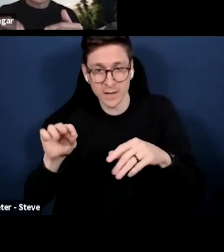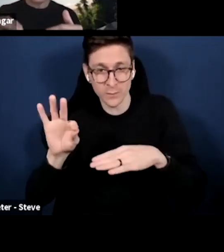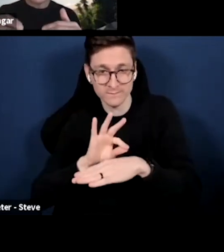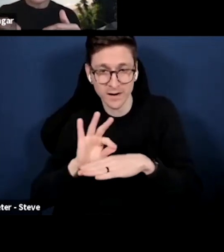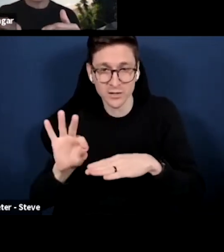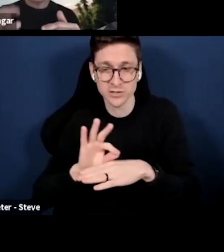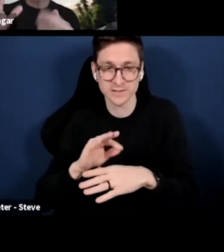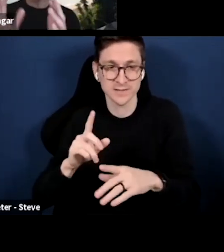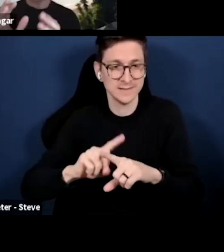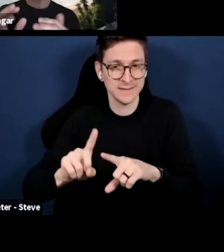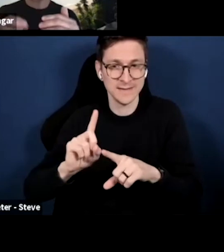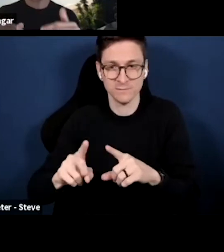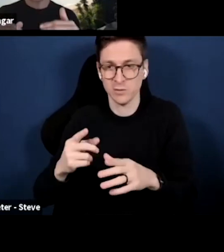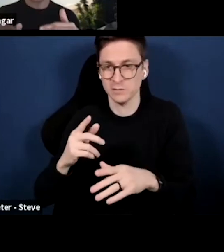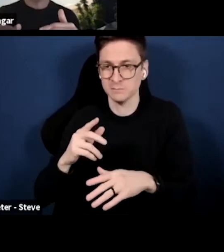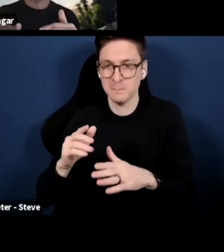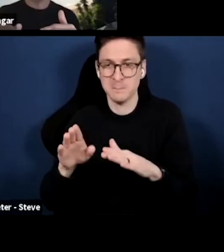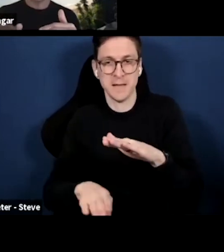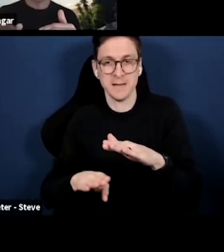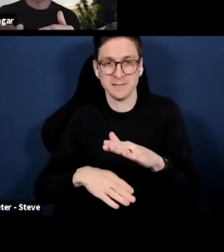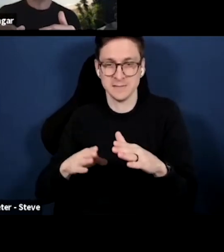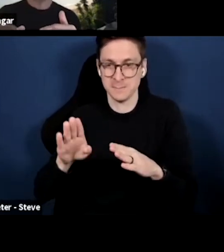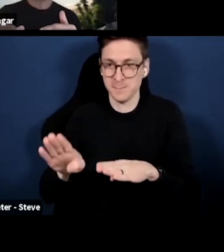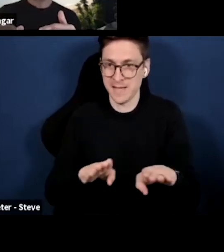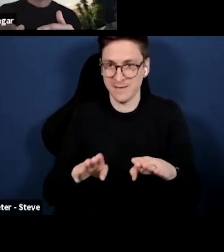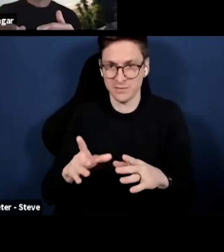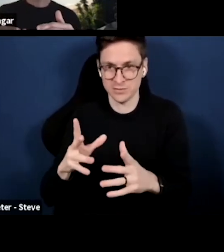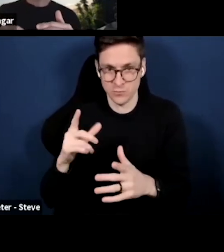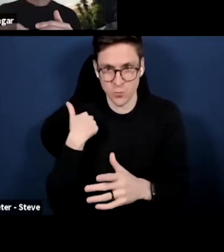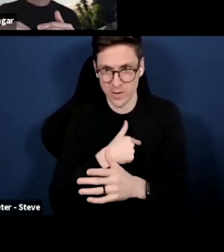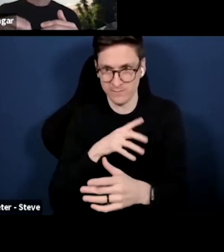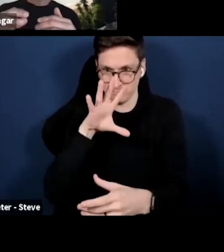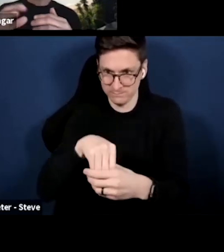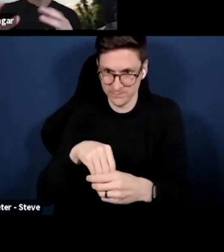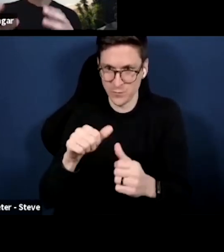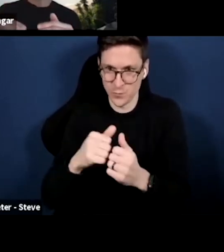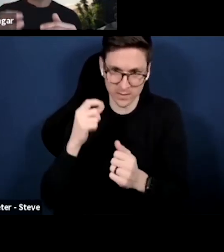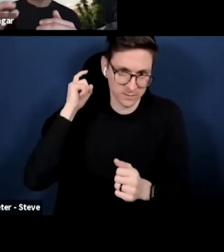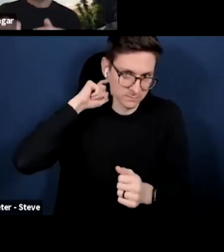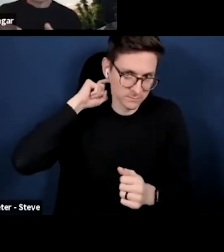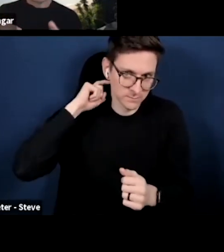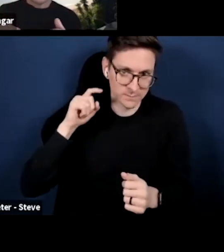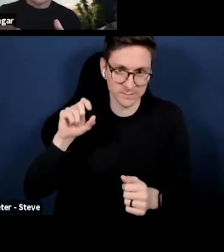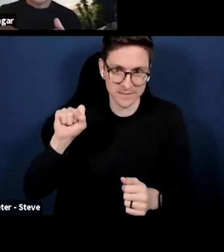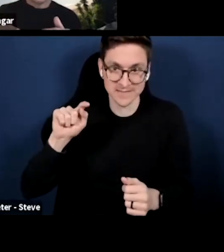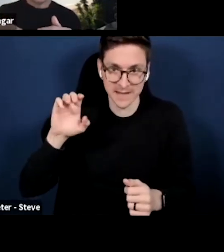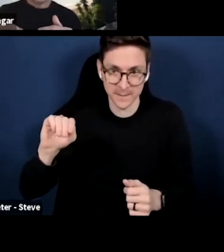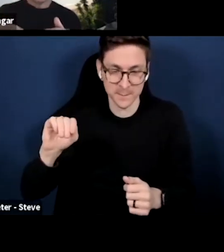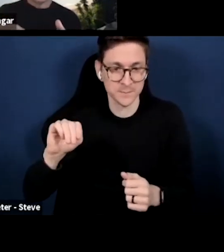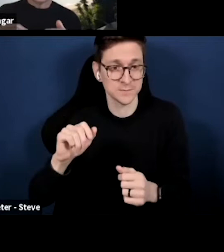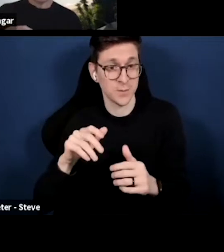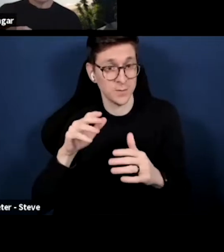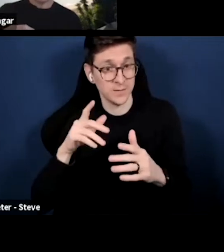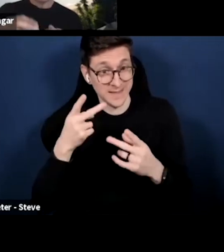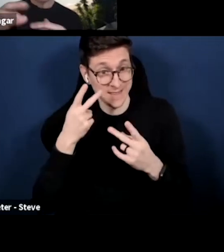behaviors are actually in that in that brain stem and so on this diagram here you can see a this is